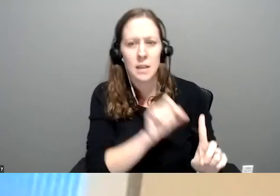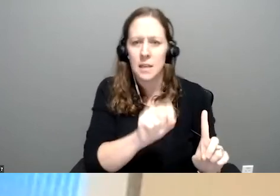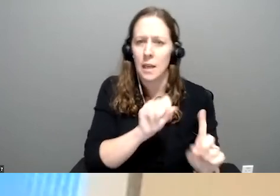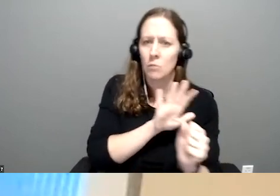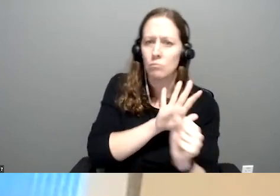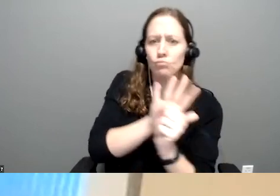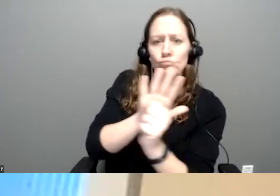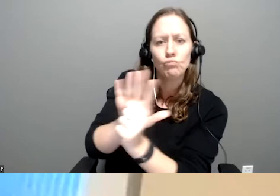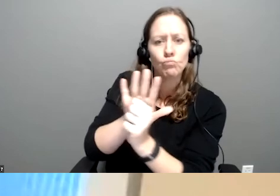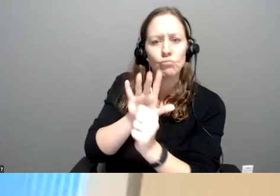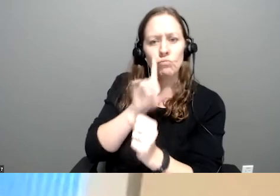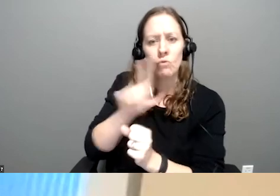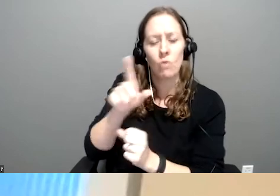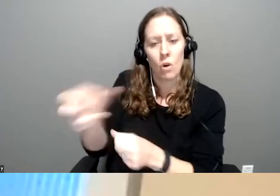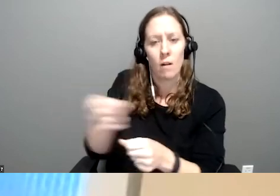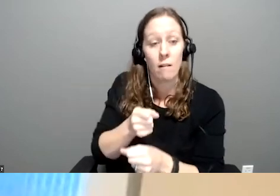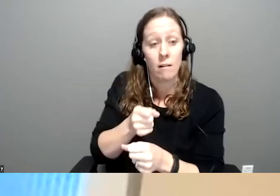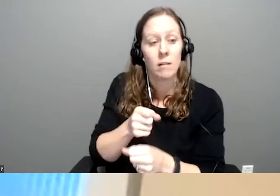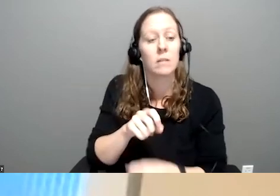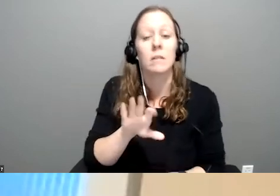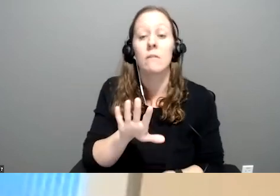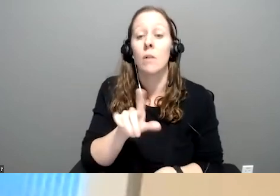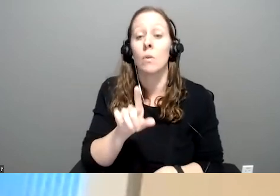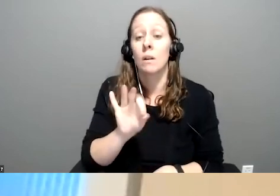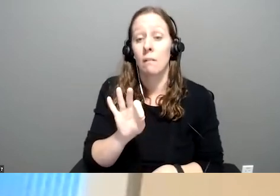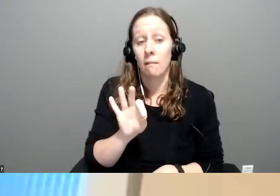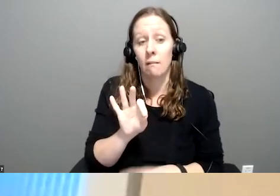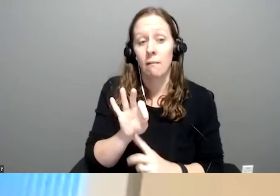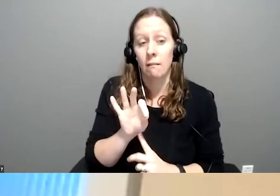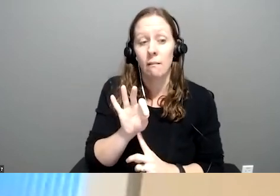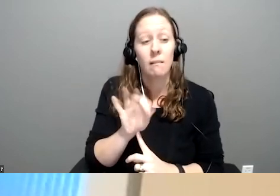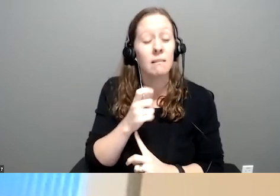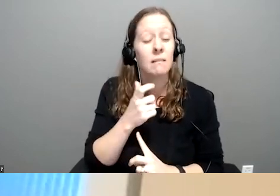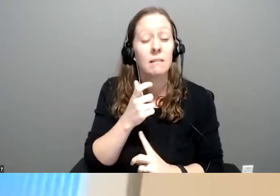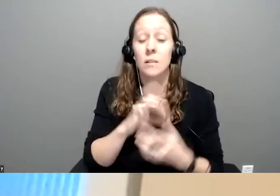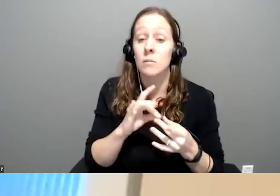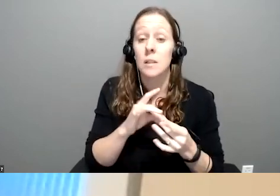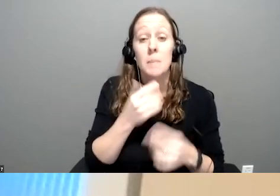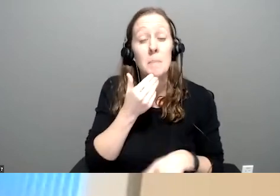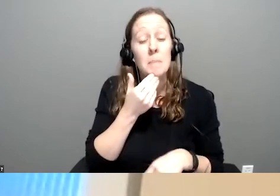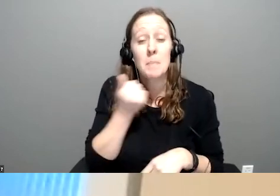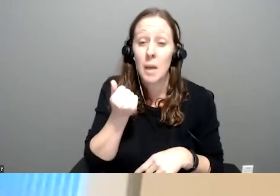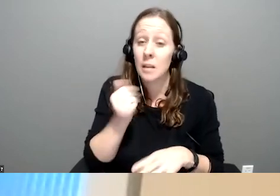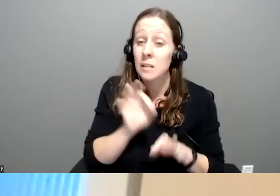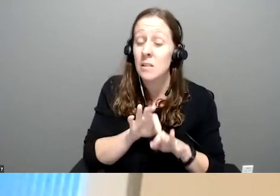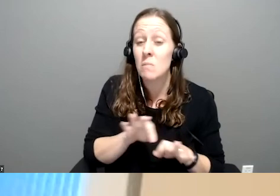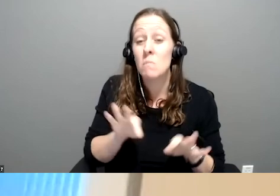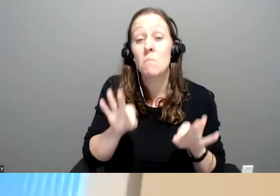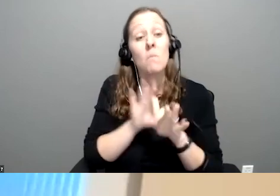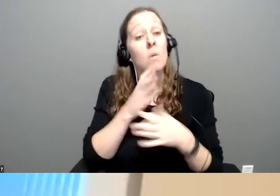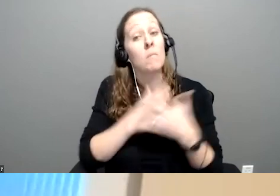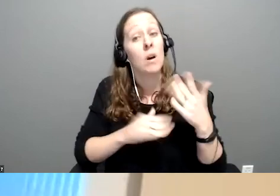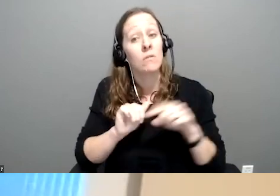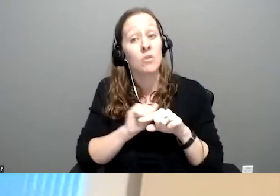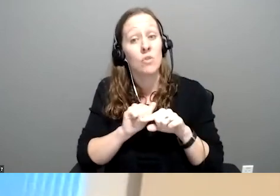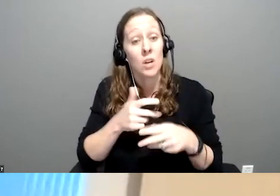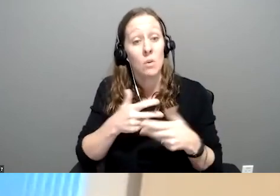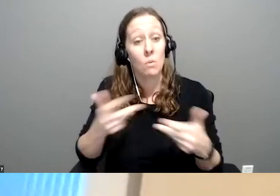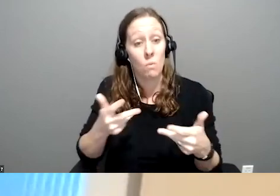And the 519 said that the best and most important part of the training was the dedicated opportunity